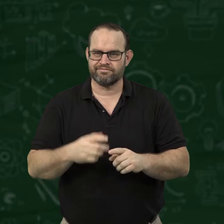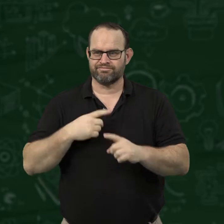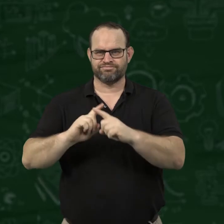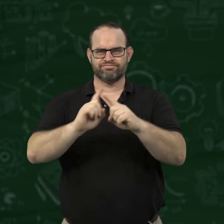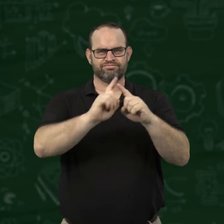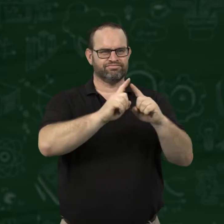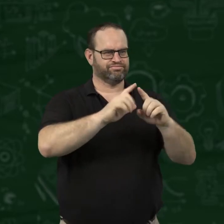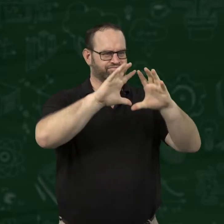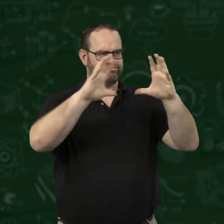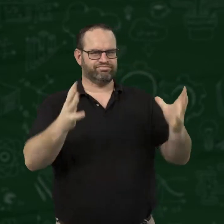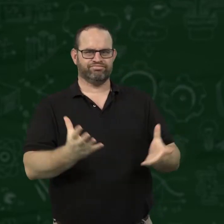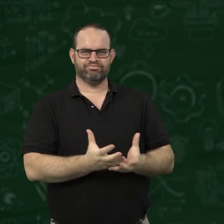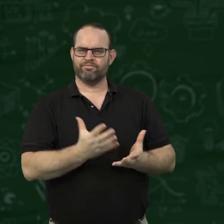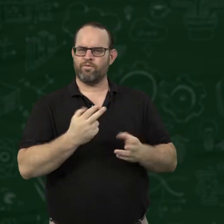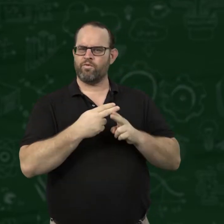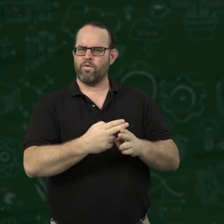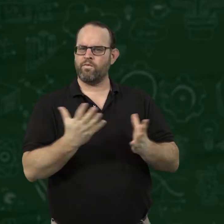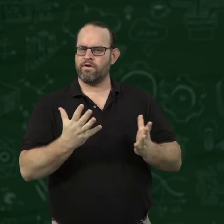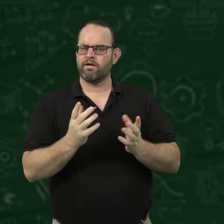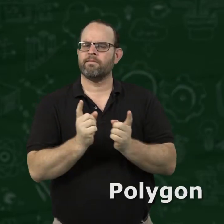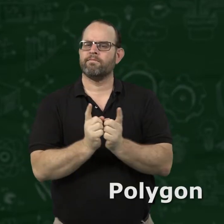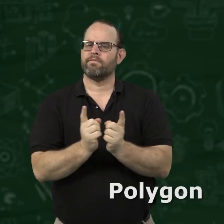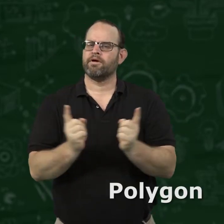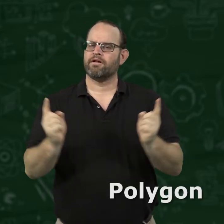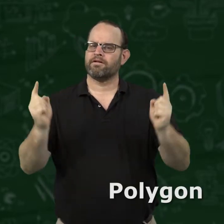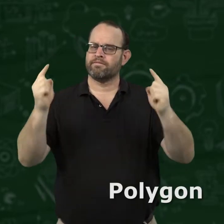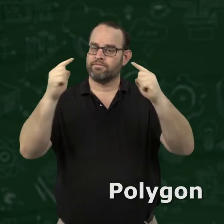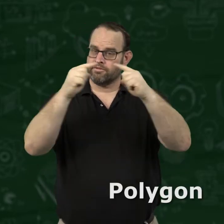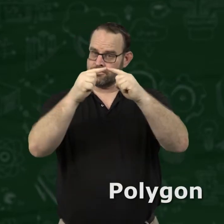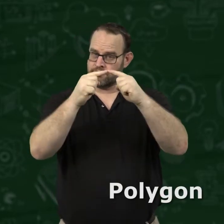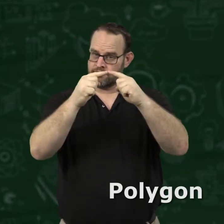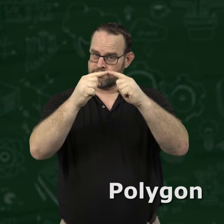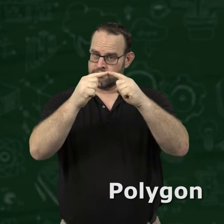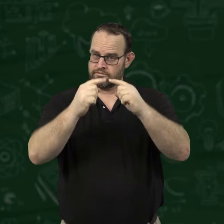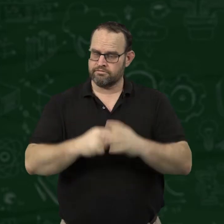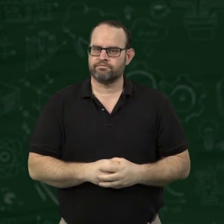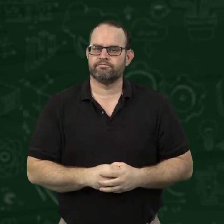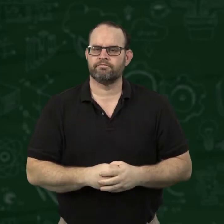These, and so many more figures, are all called polygons.